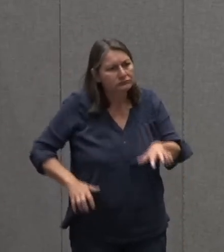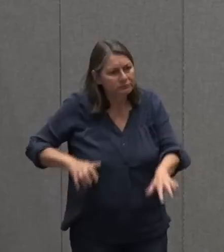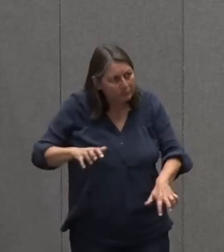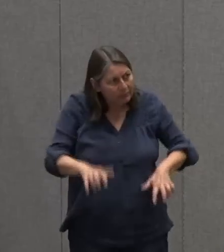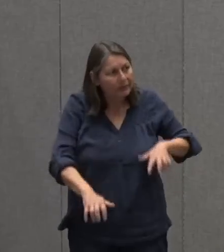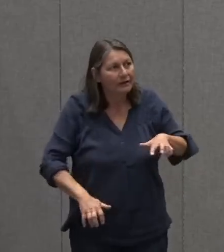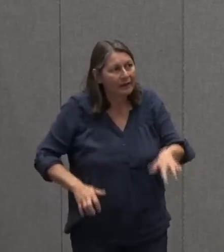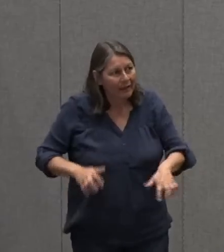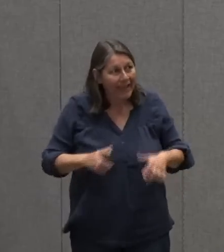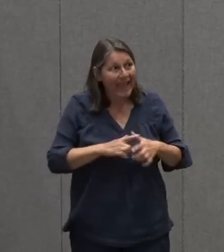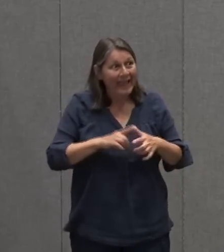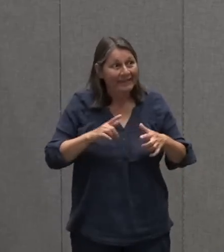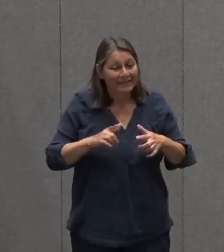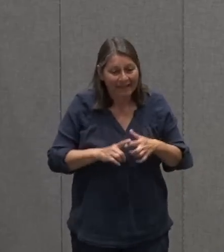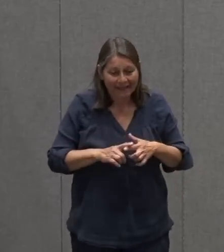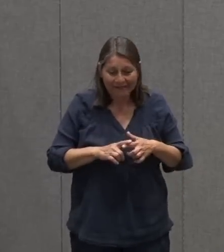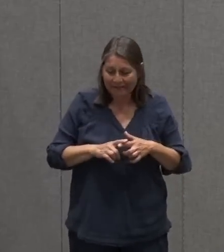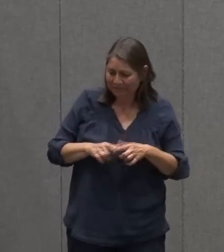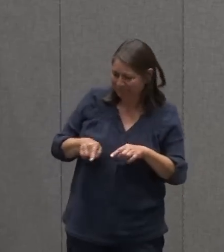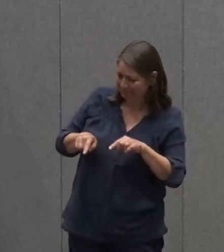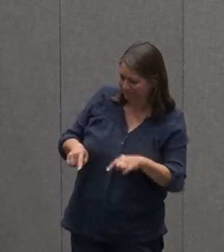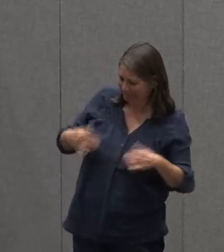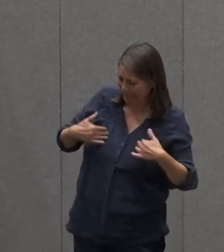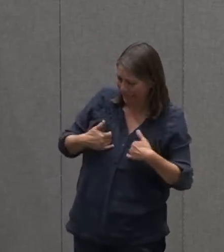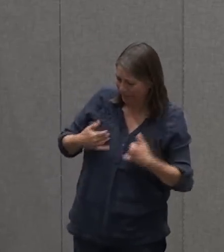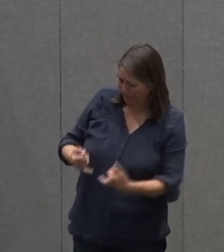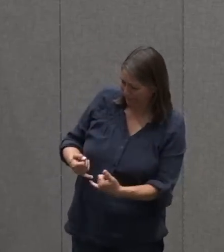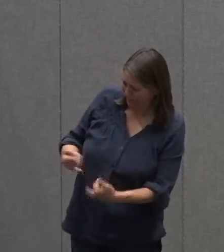and then you come up with these skinny little legs antelope.